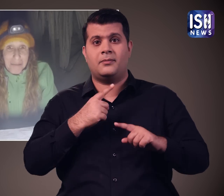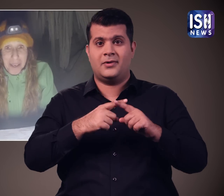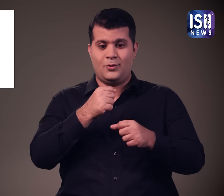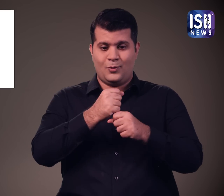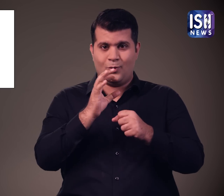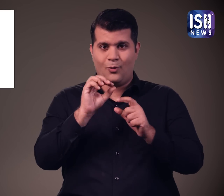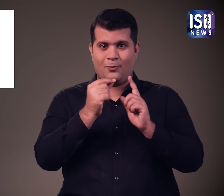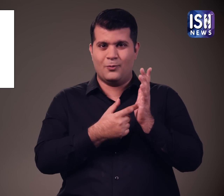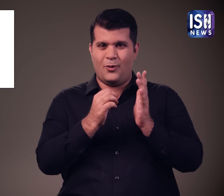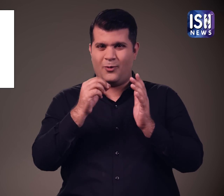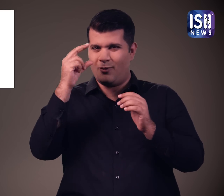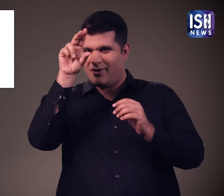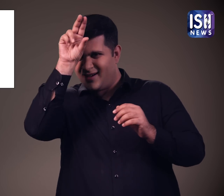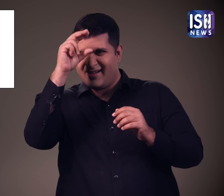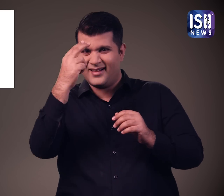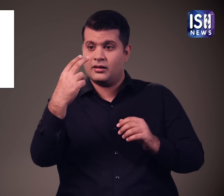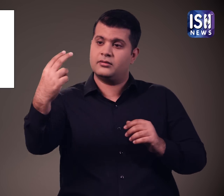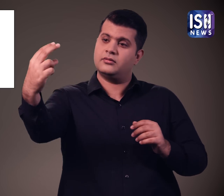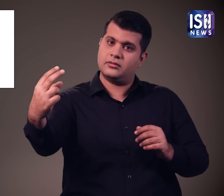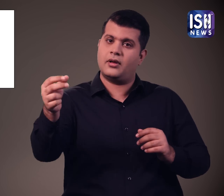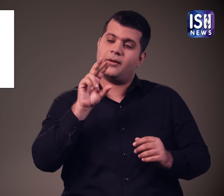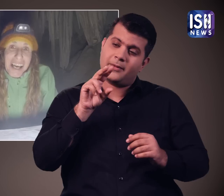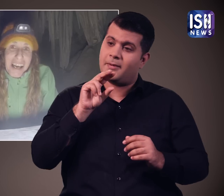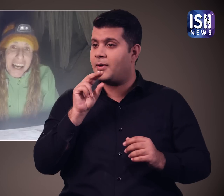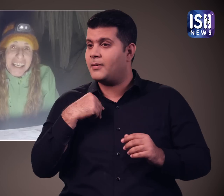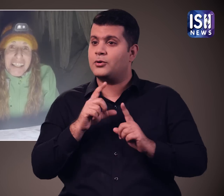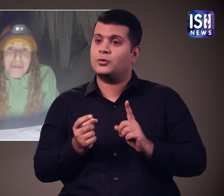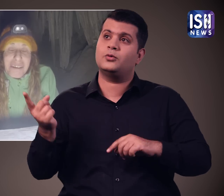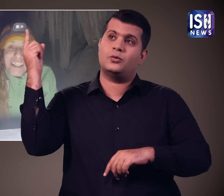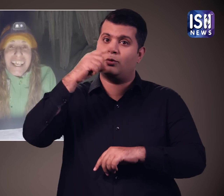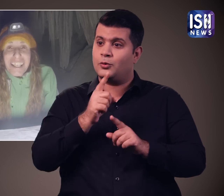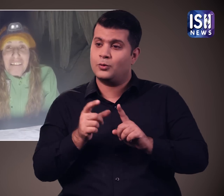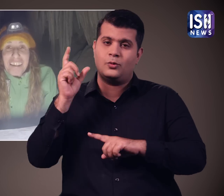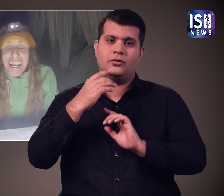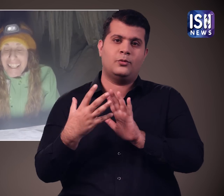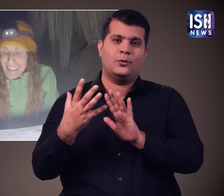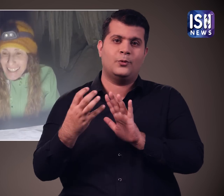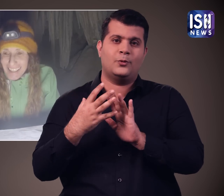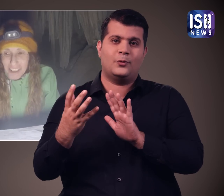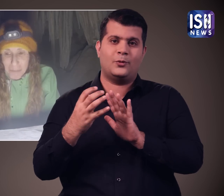She used a GoPro and made video diaries of herself.